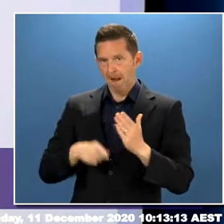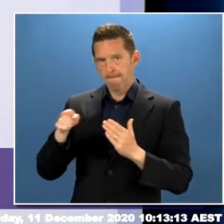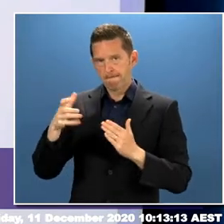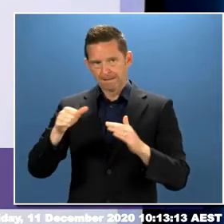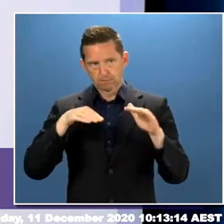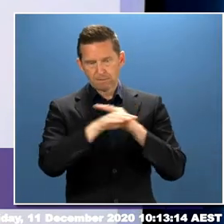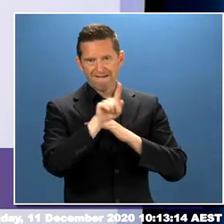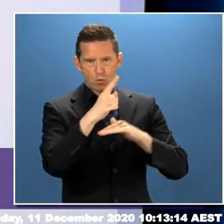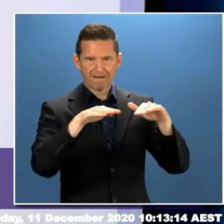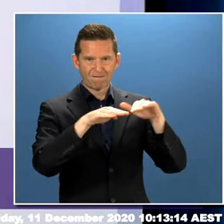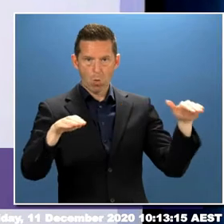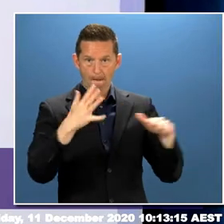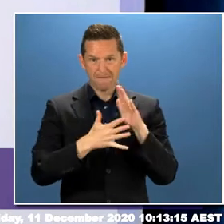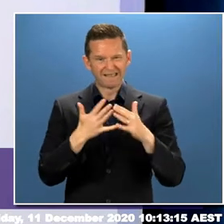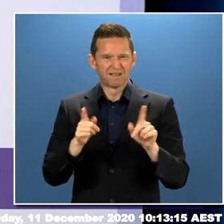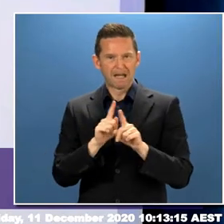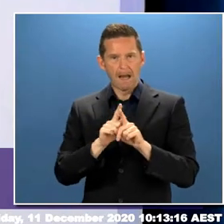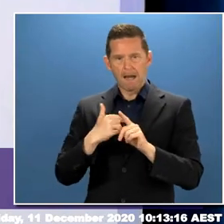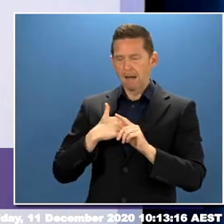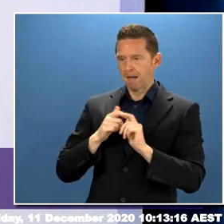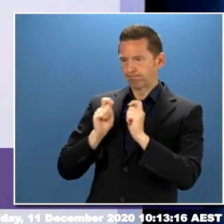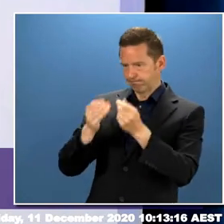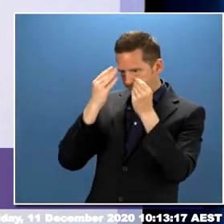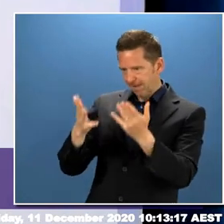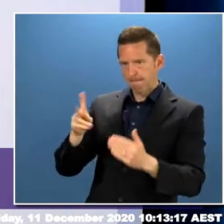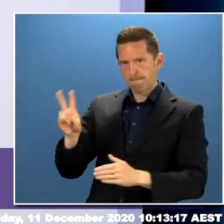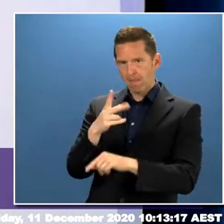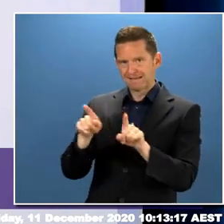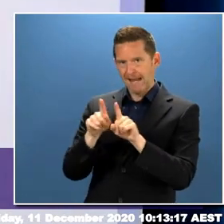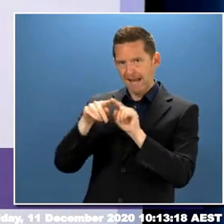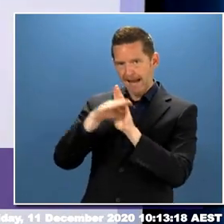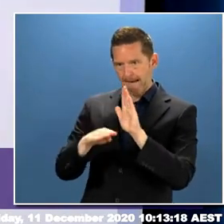So you are both treated the same in terms of where you have to go. But different.